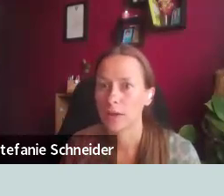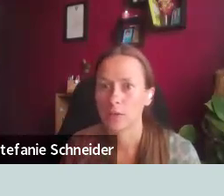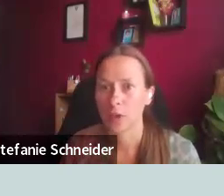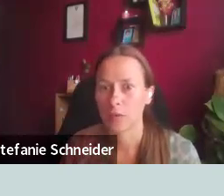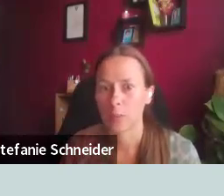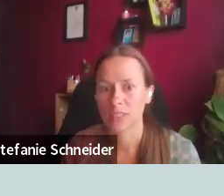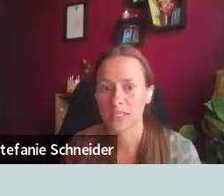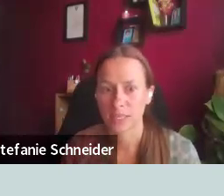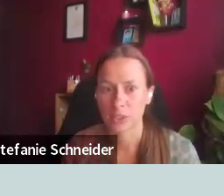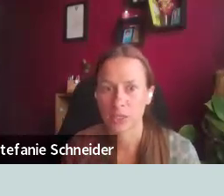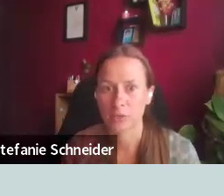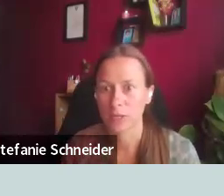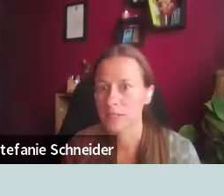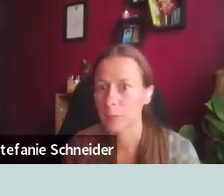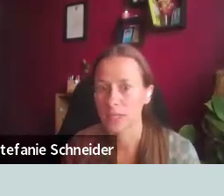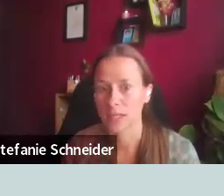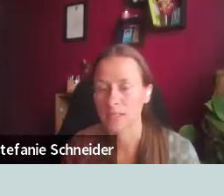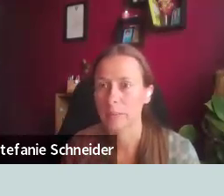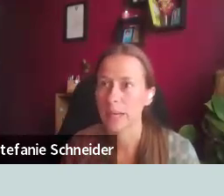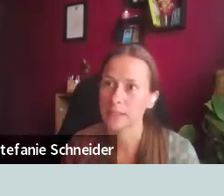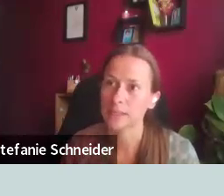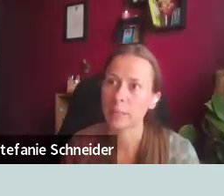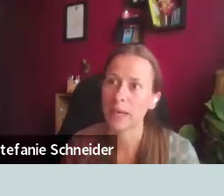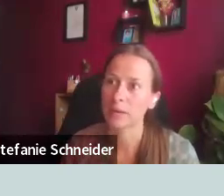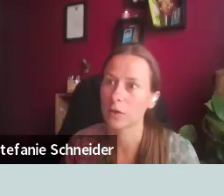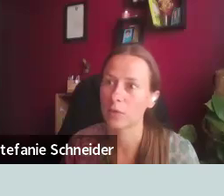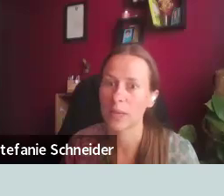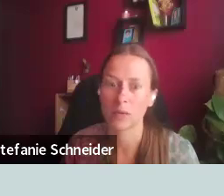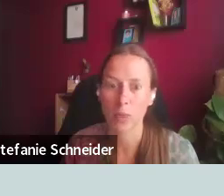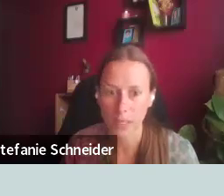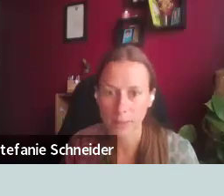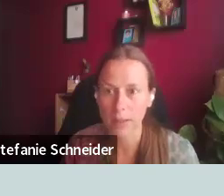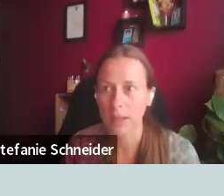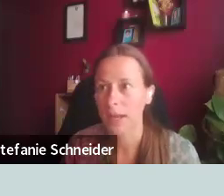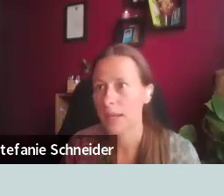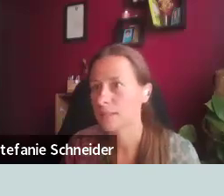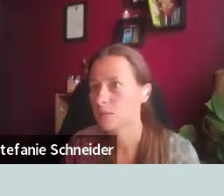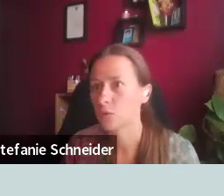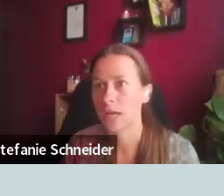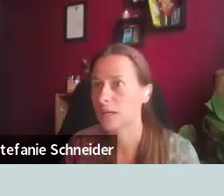that you have representation. For example that there is a balanced panel of men and women and